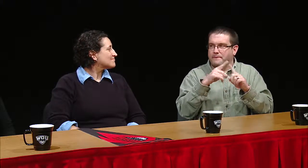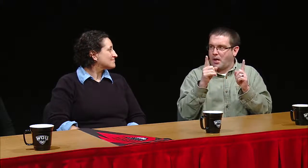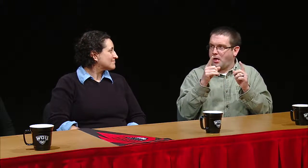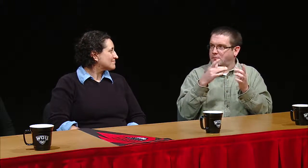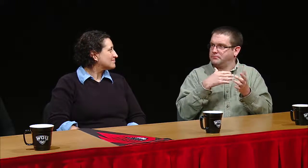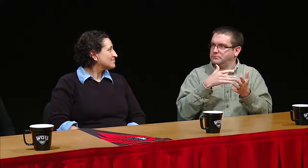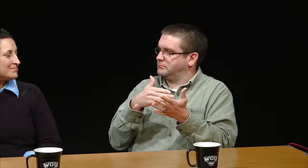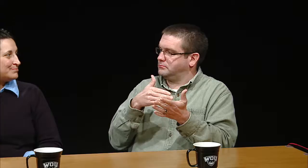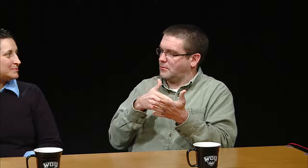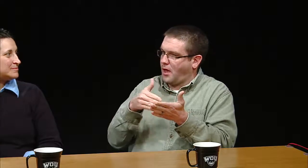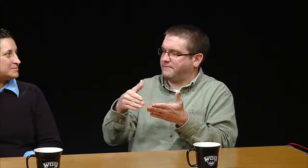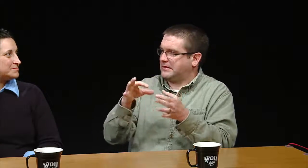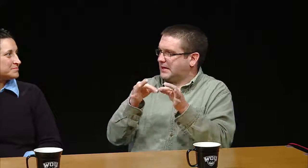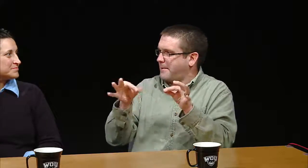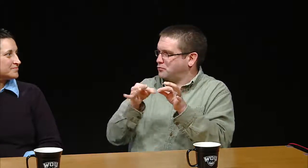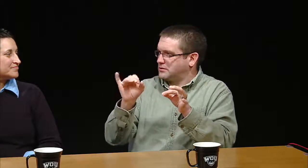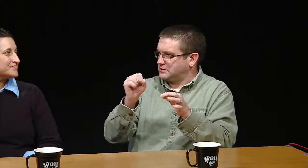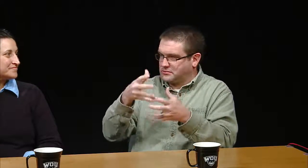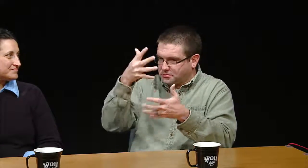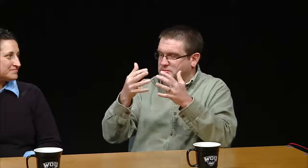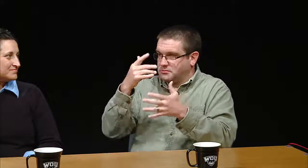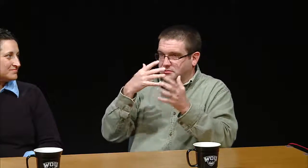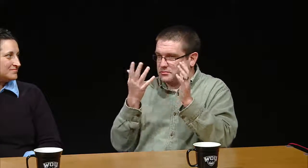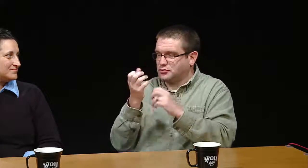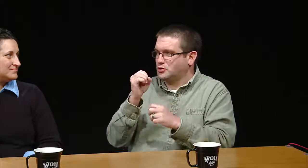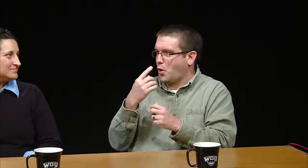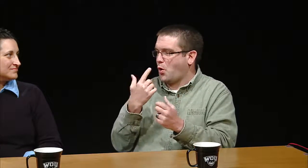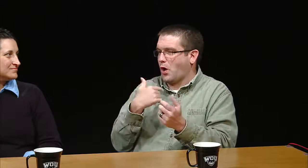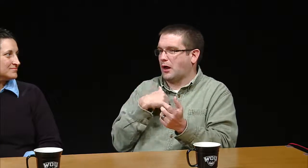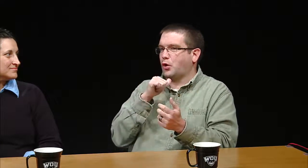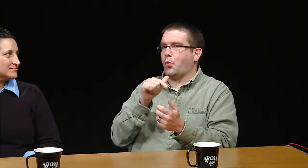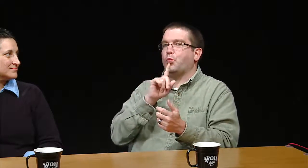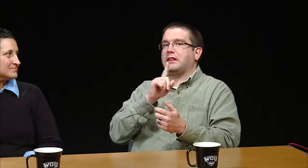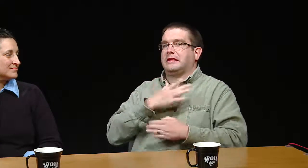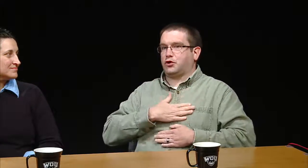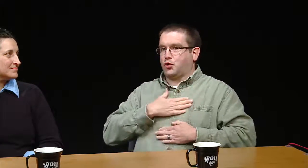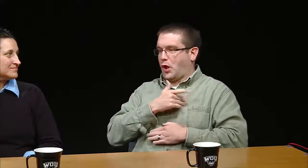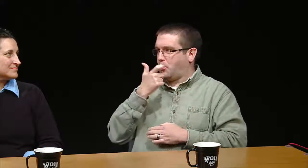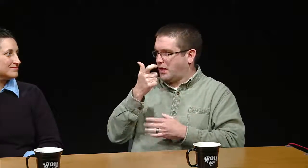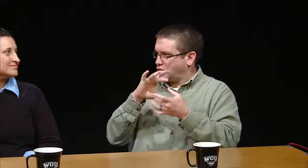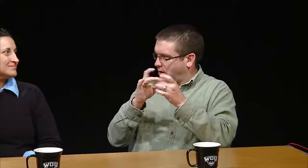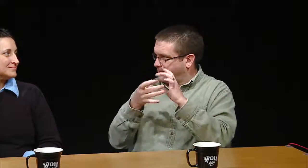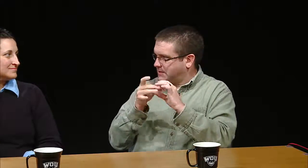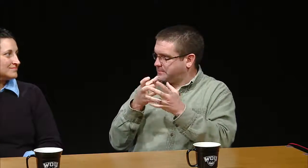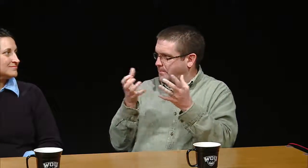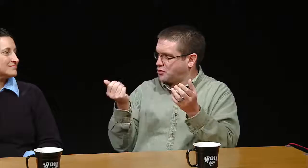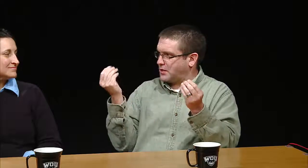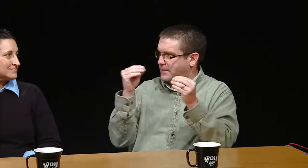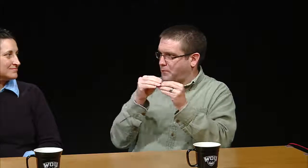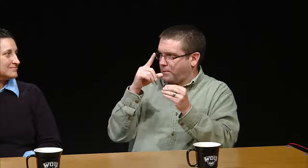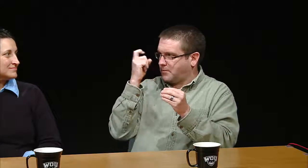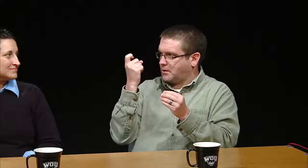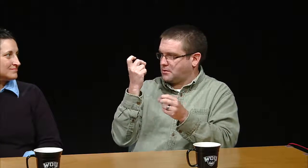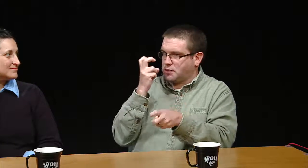And somehow it slid through on that "getting captioned" train, as I think we all know happens sometimes.